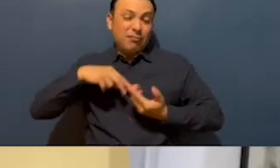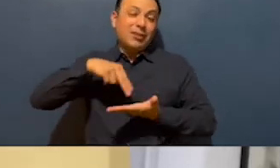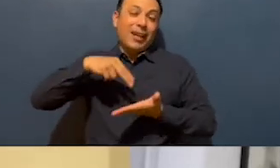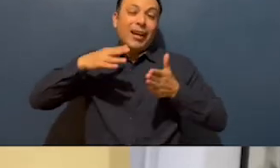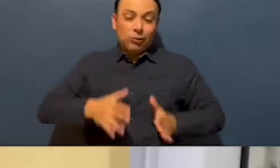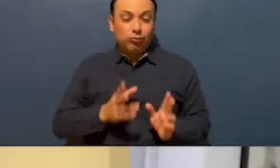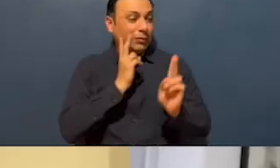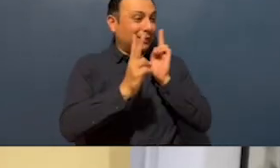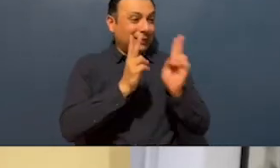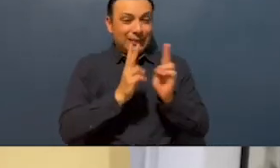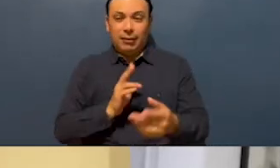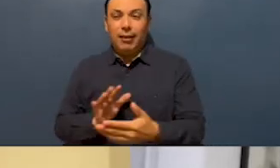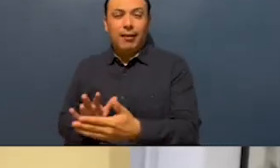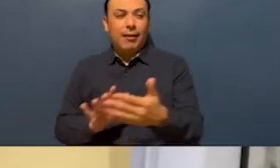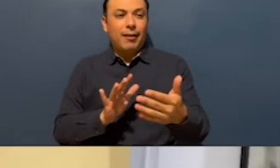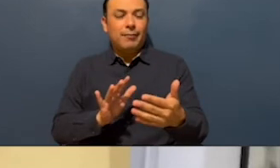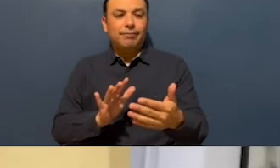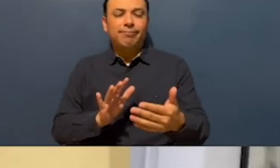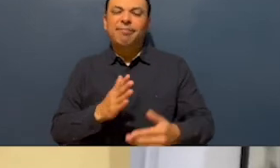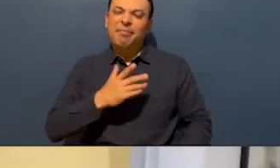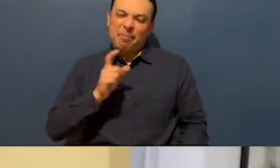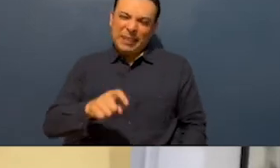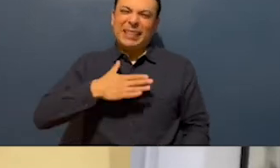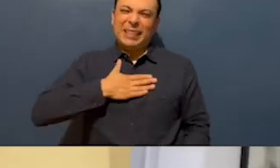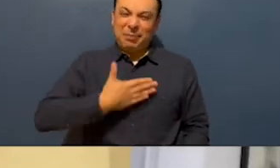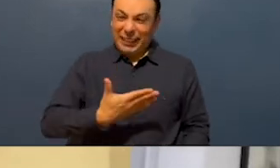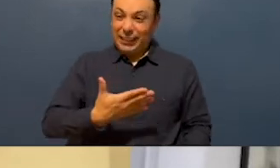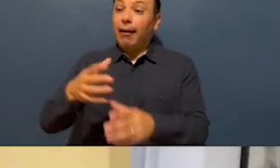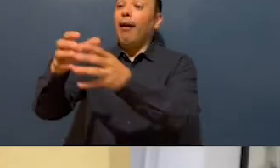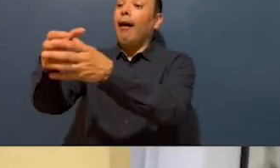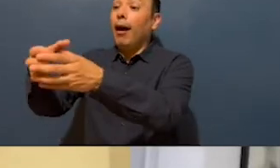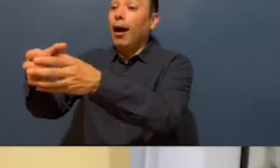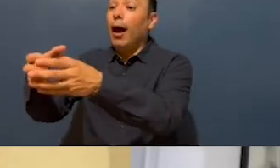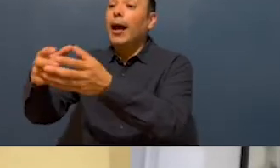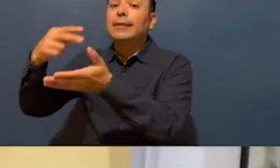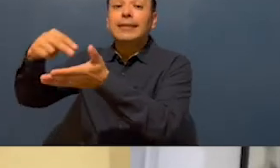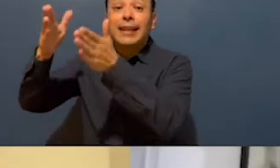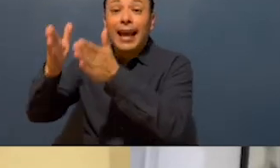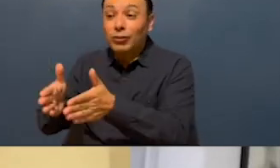field working as a dancer, I just recognize that that's not most dancers' lives, right? You talked